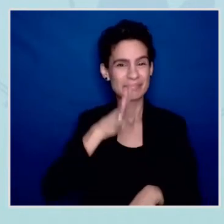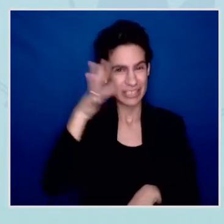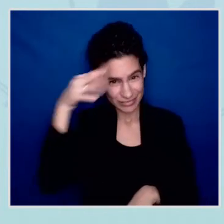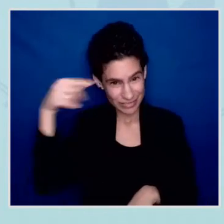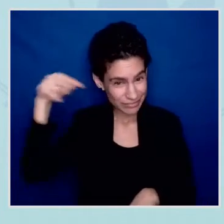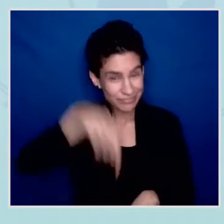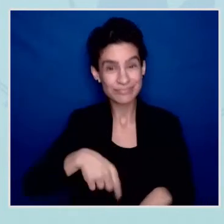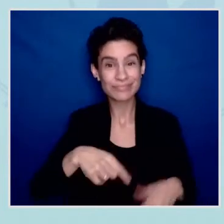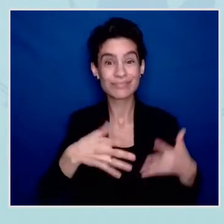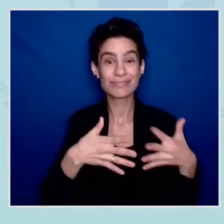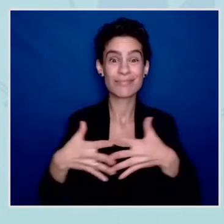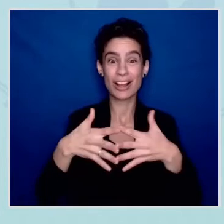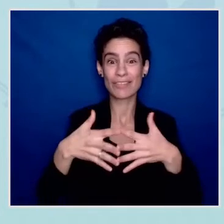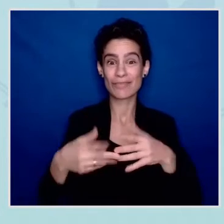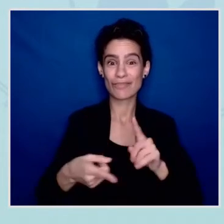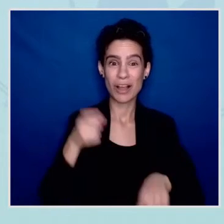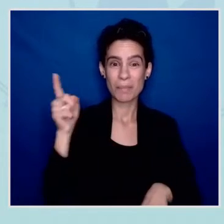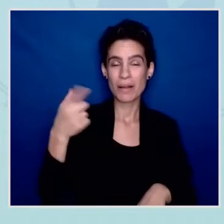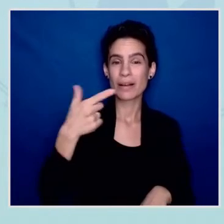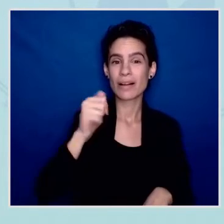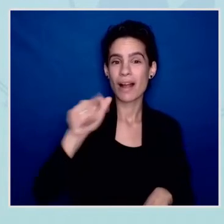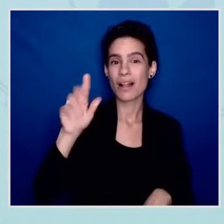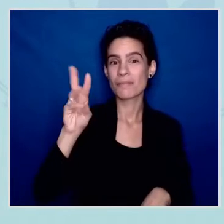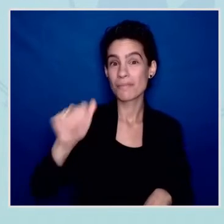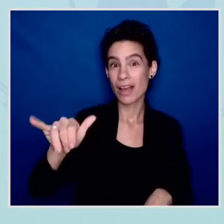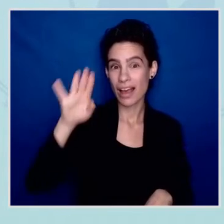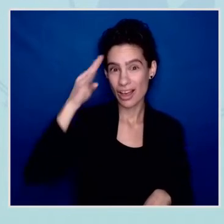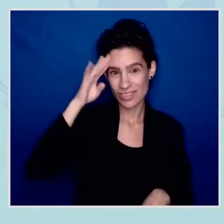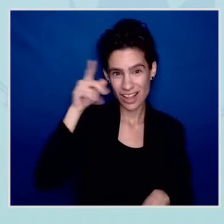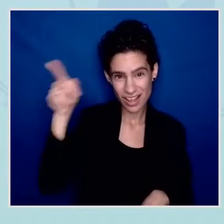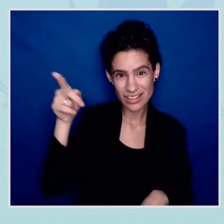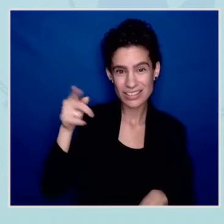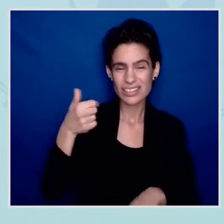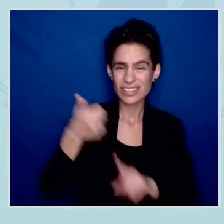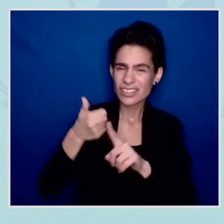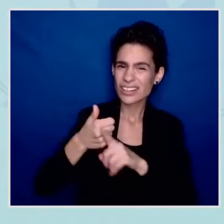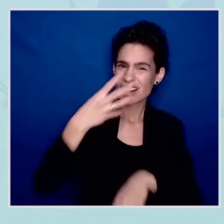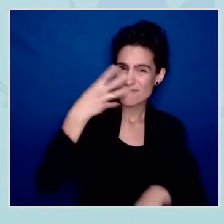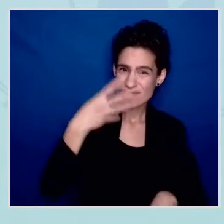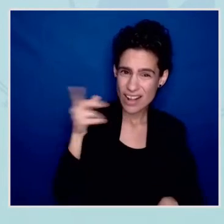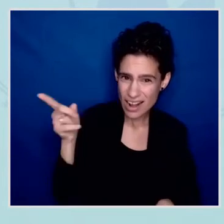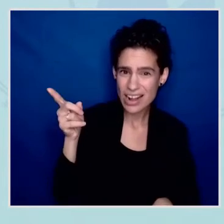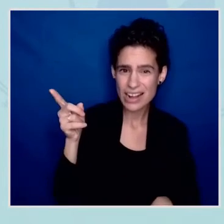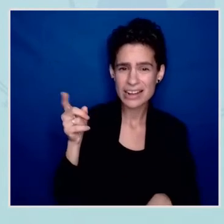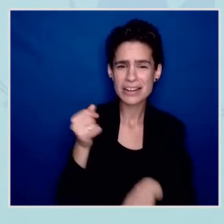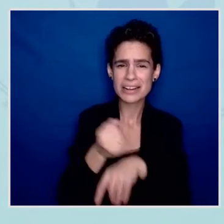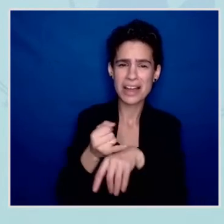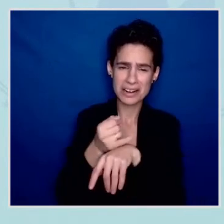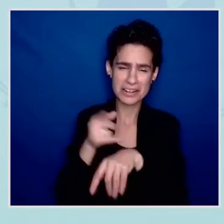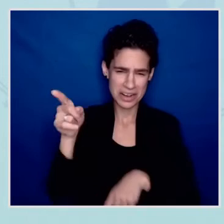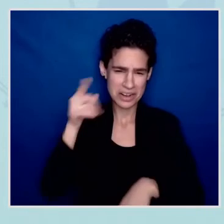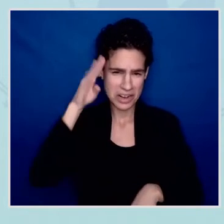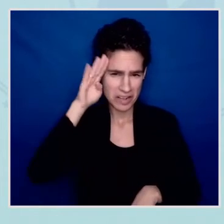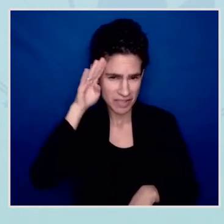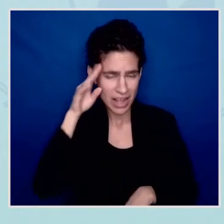TO SERVE THE AMERICAN PEOPLE. AS YOU MENTIONED EARLIER MR. PRESIDENT-ELECT, MY MOTHER AND